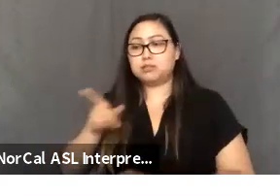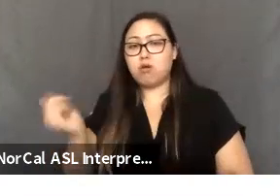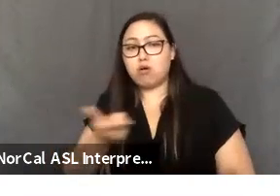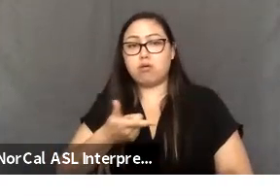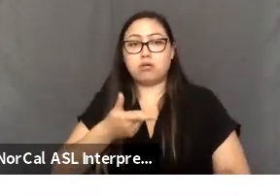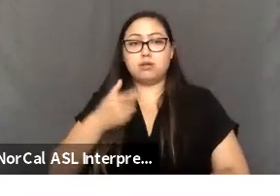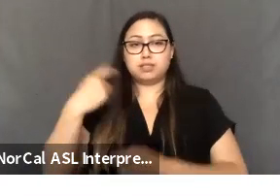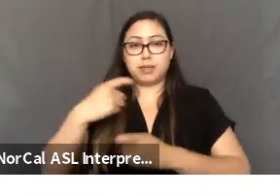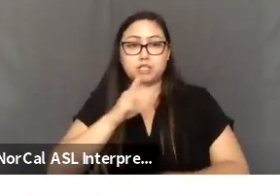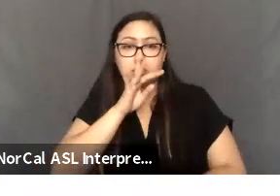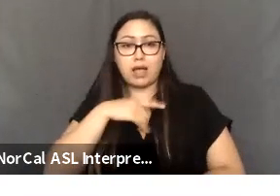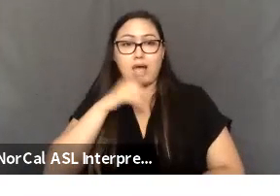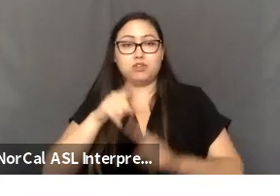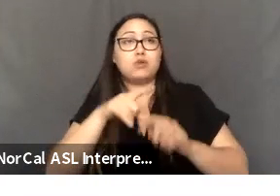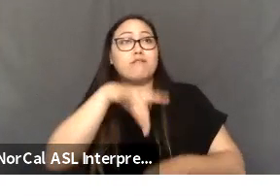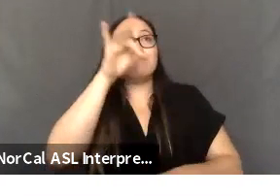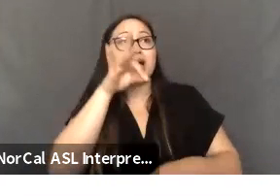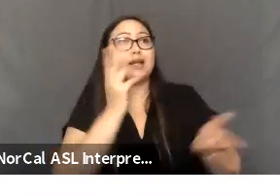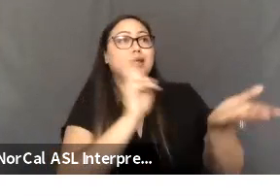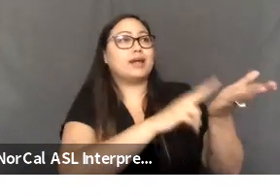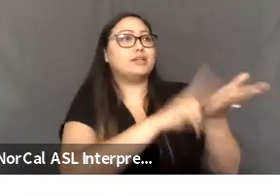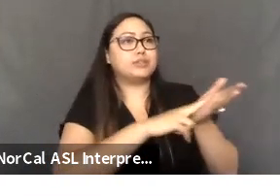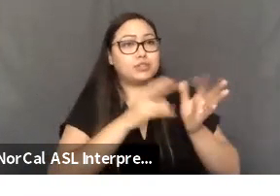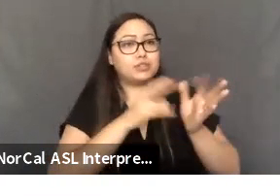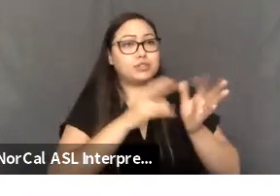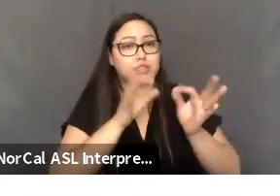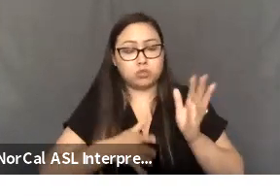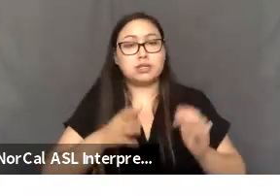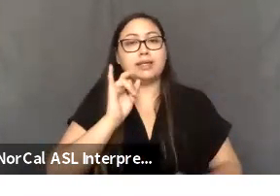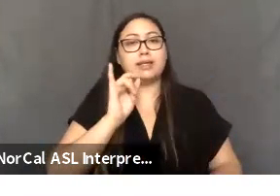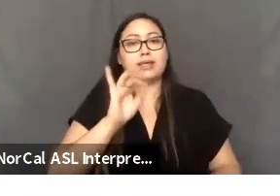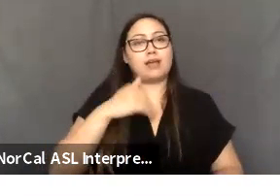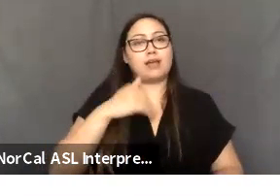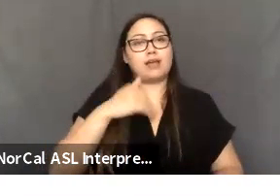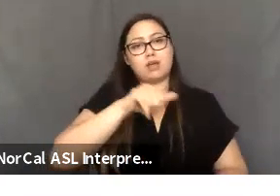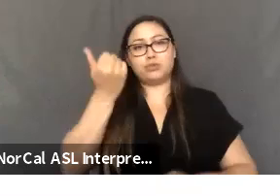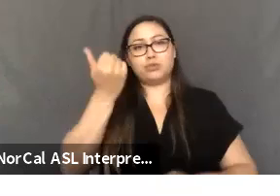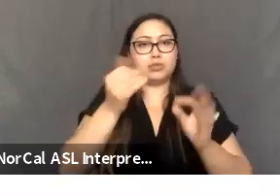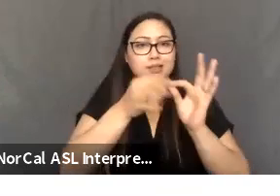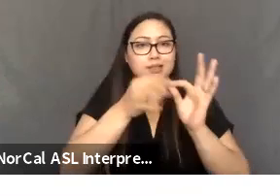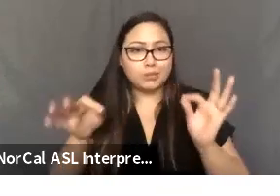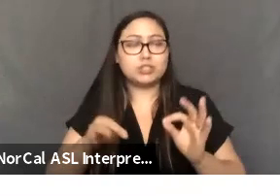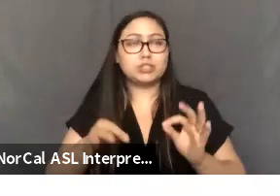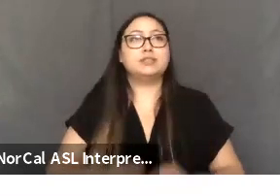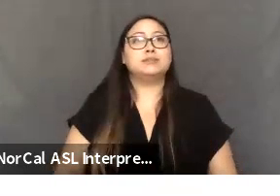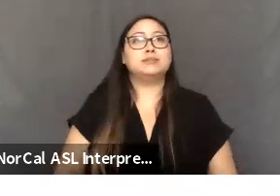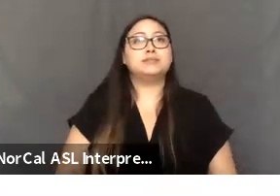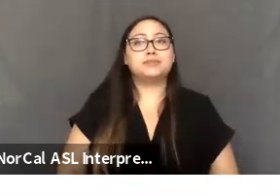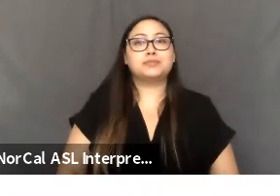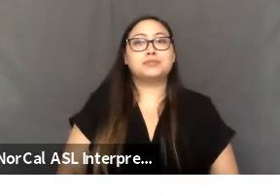interpreters if there are languages other than it's very language based and I have ASL needs.